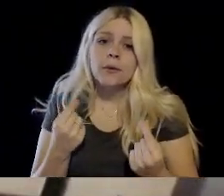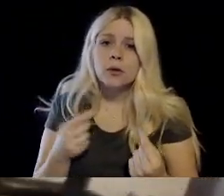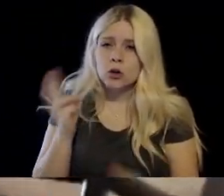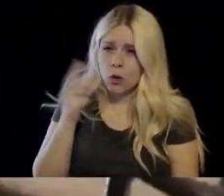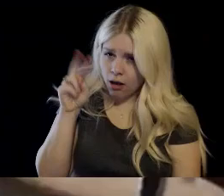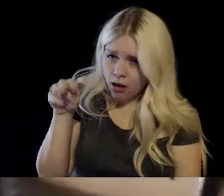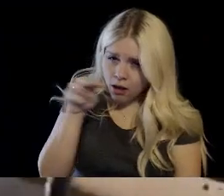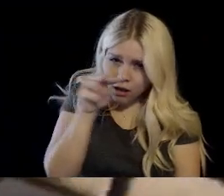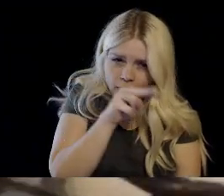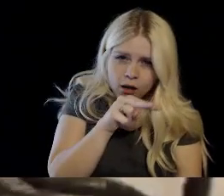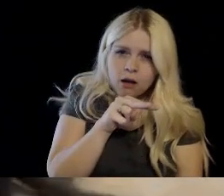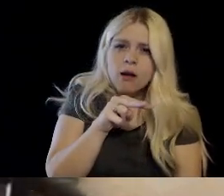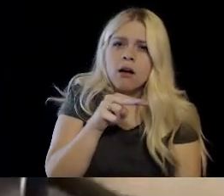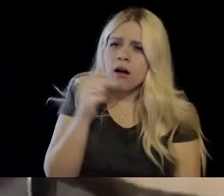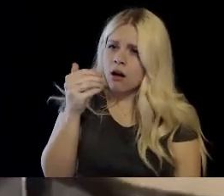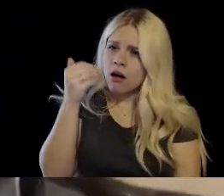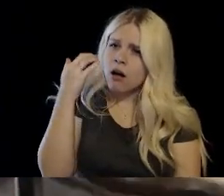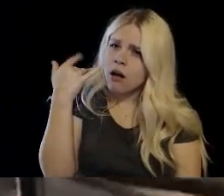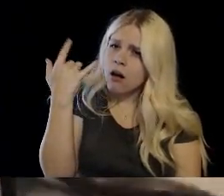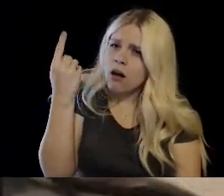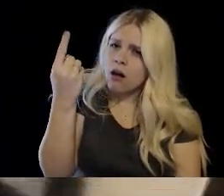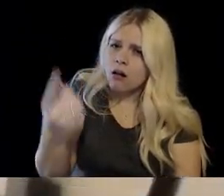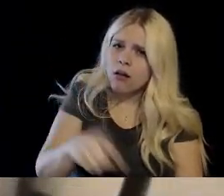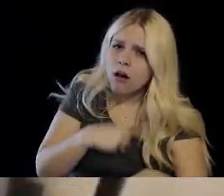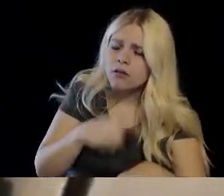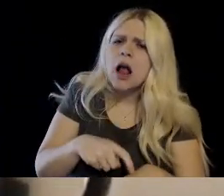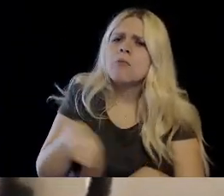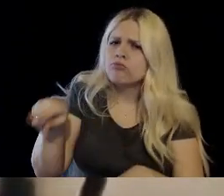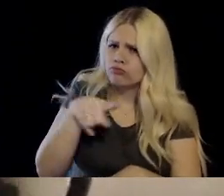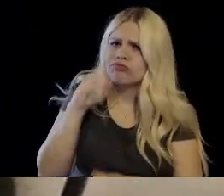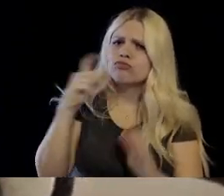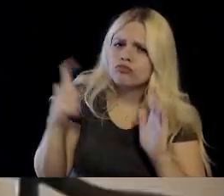in them. So, an easy way is size. Dakota's over 660 pounds! Erica: Oh!